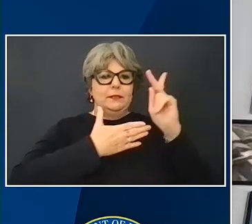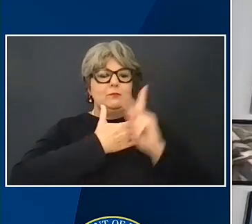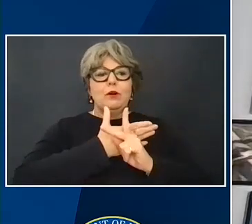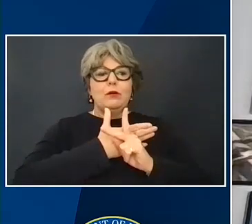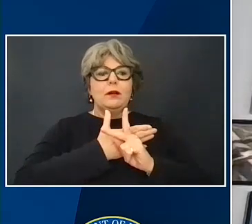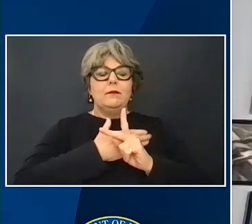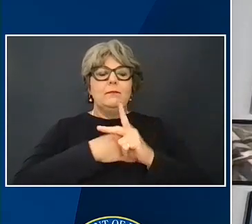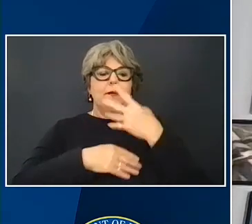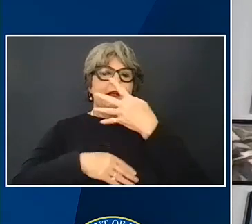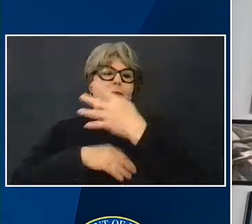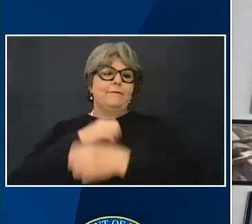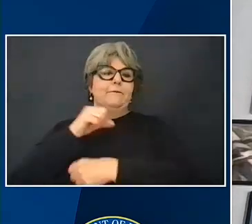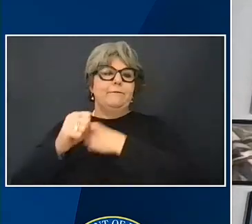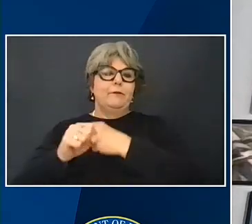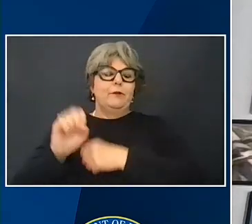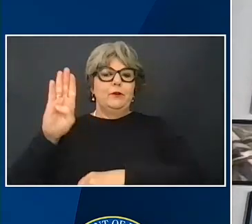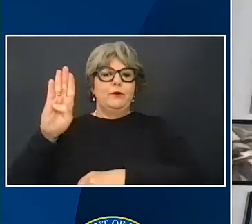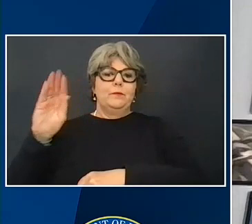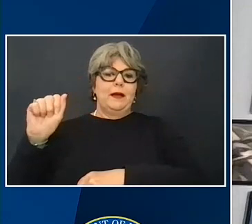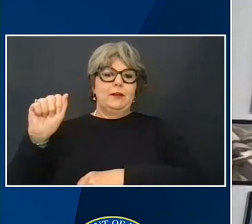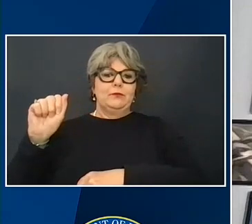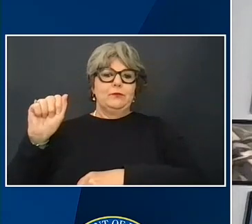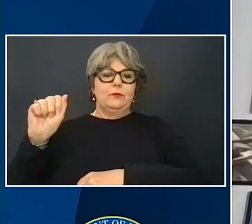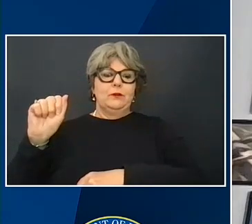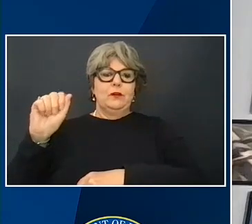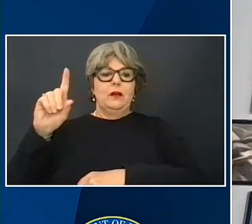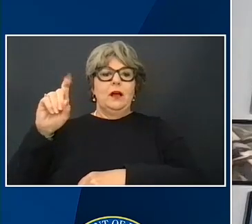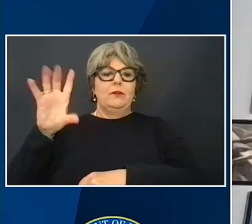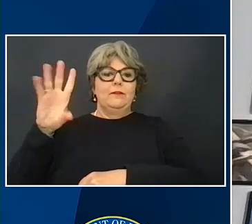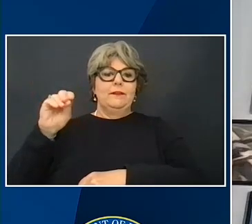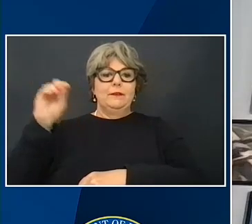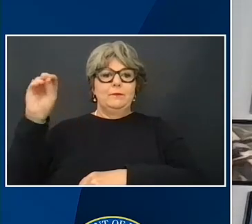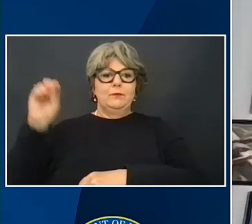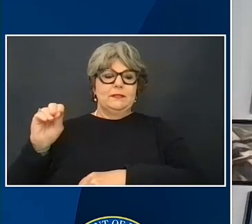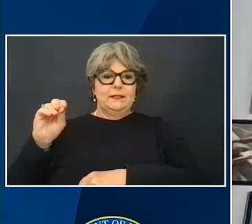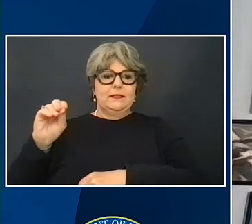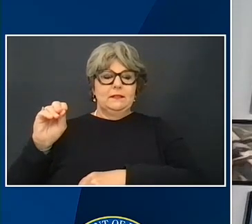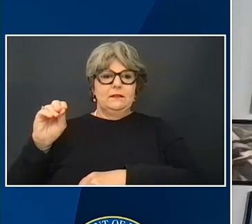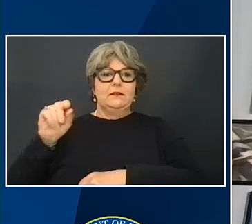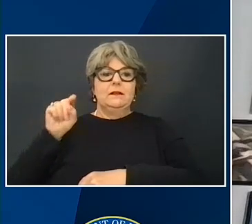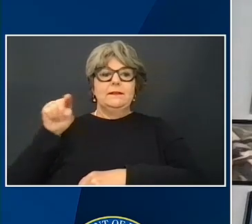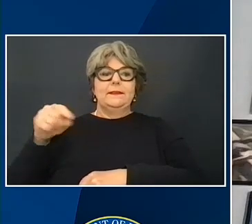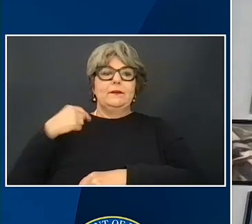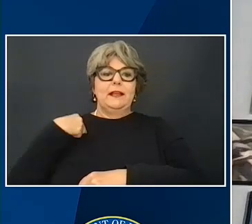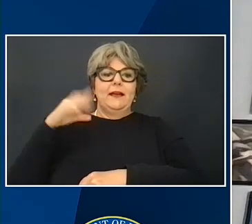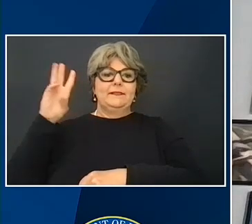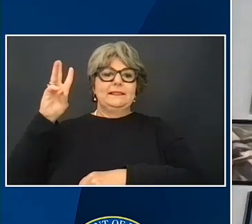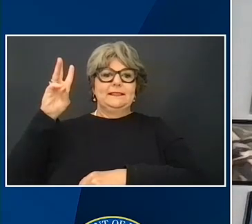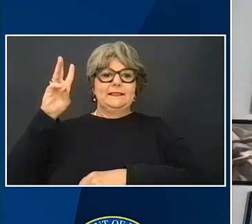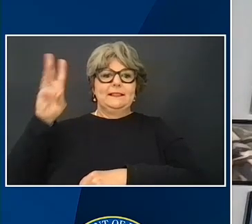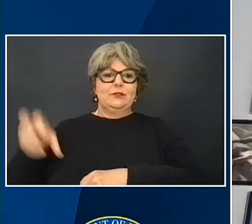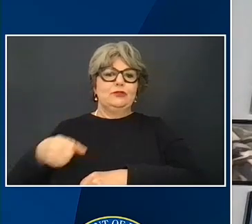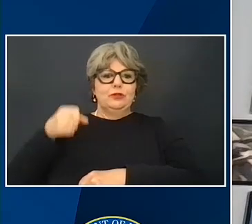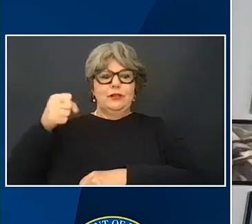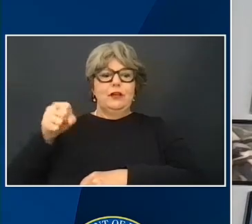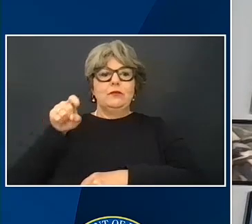program, 150% of that program, they would have, what, six years right, to complete-